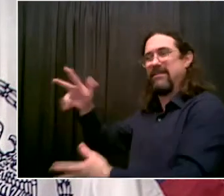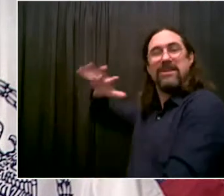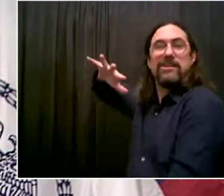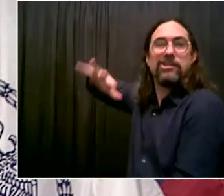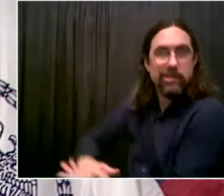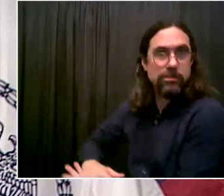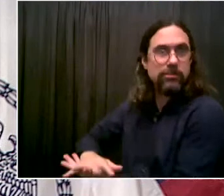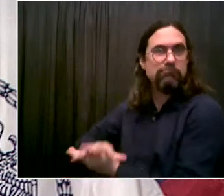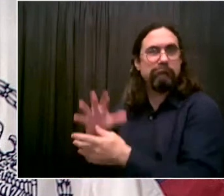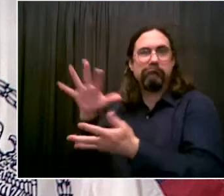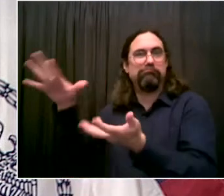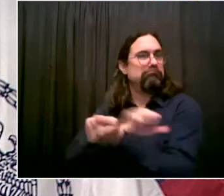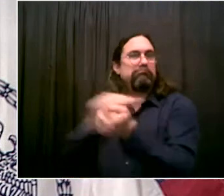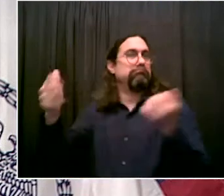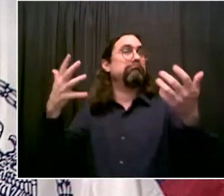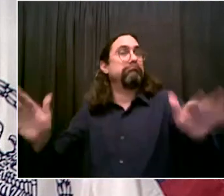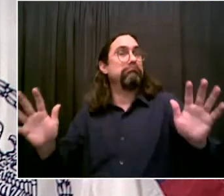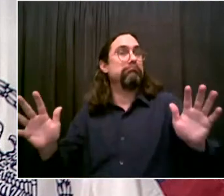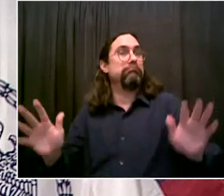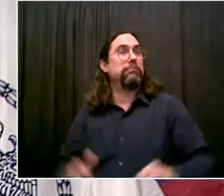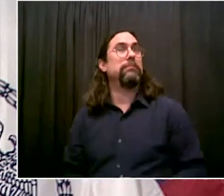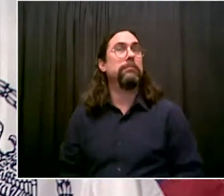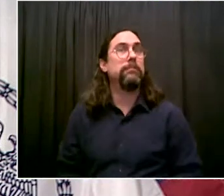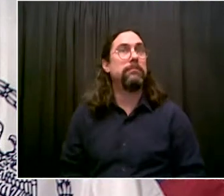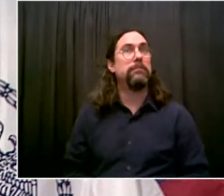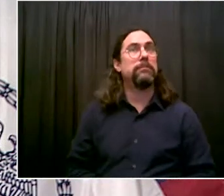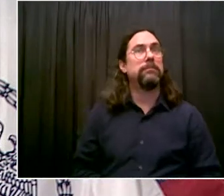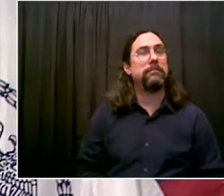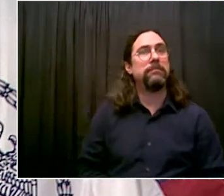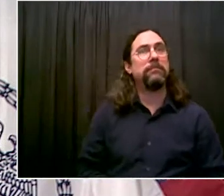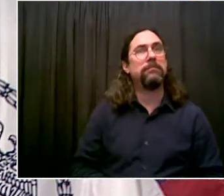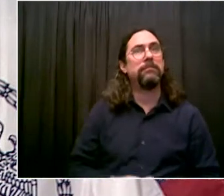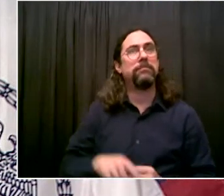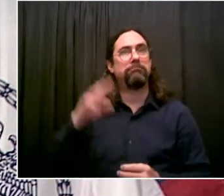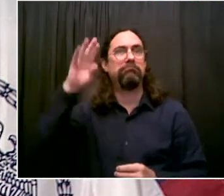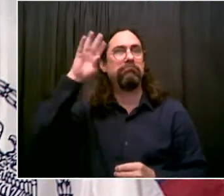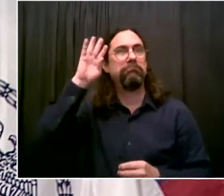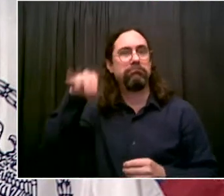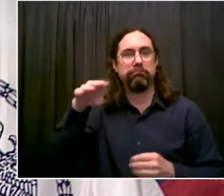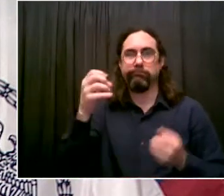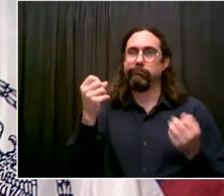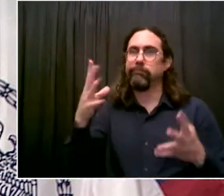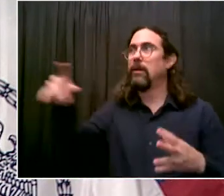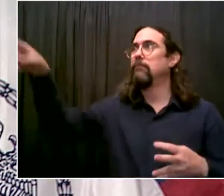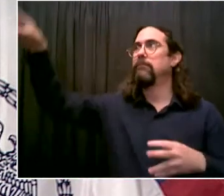YOU BRING THEM INTO NEW YORK CITY WHERE THEY ARE ILLEGAL THEY WILL BE TAKEN AND YOU WON'T HAVE THEM YANMOER. A LOT OF COMPLAINTS ARE